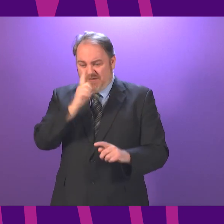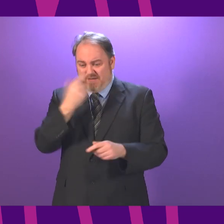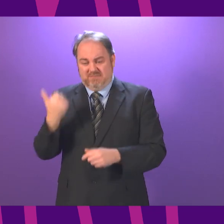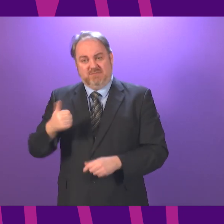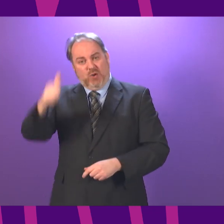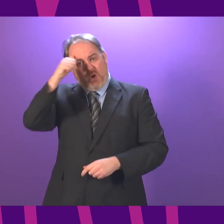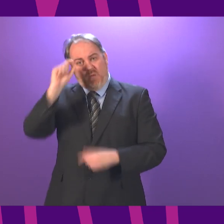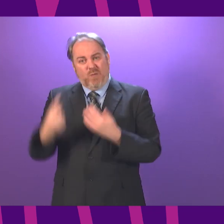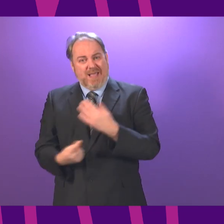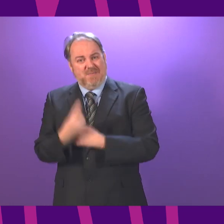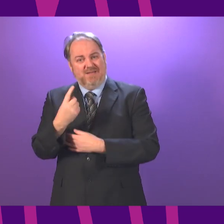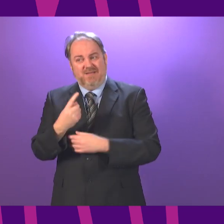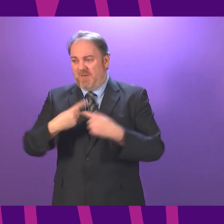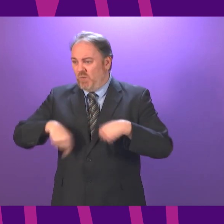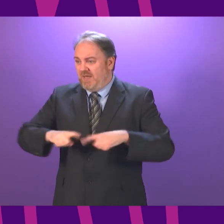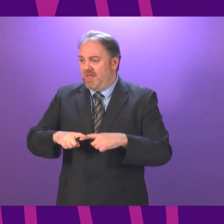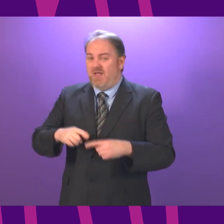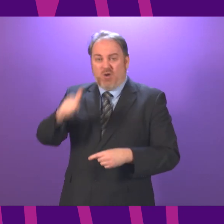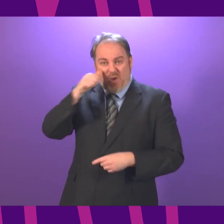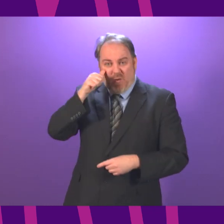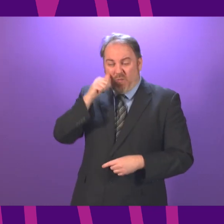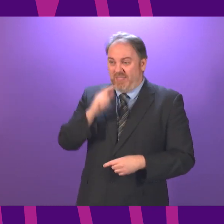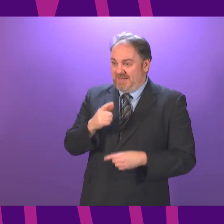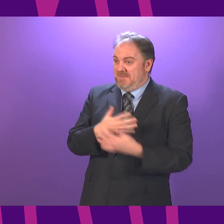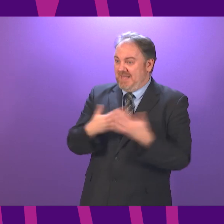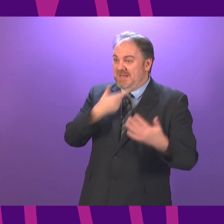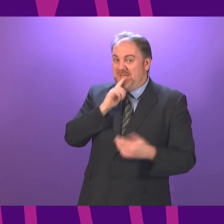across the country are breathing a sigh of relief that she is not standing here right now.